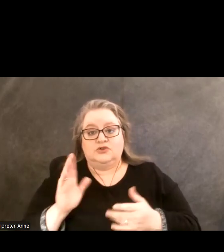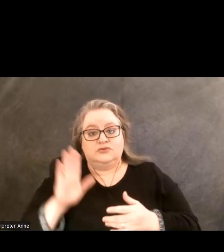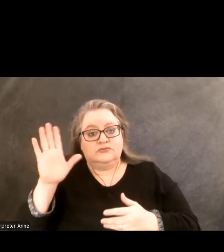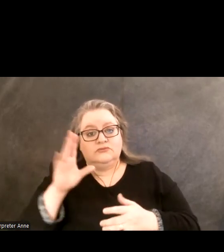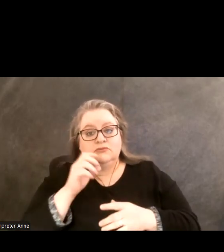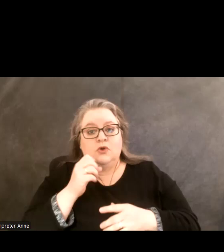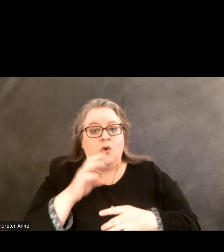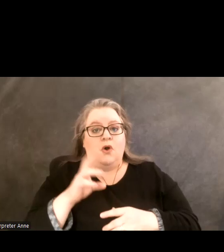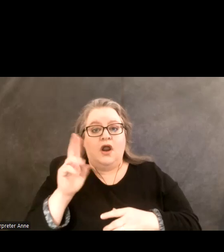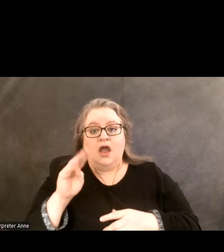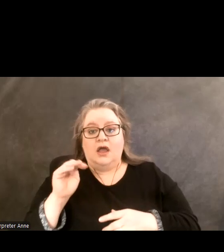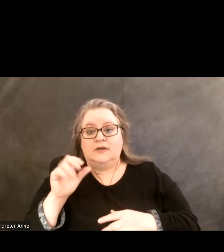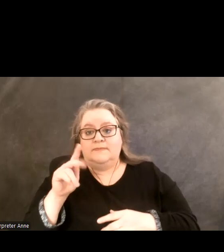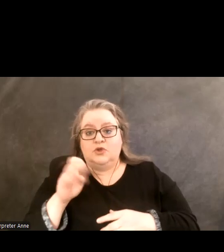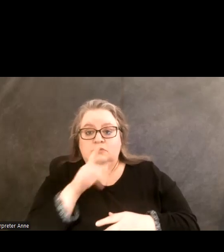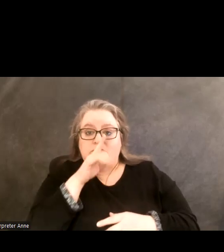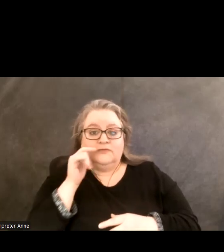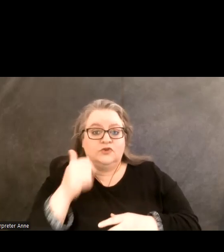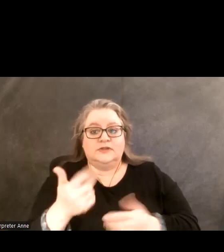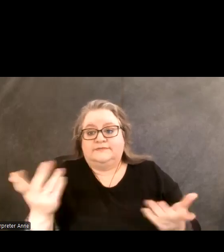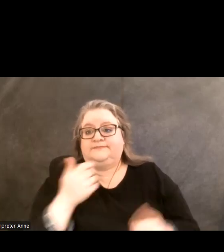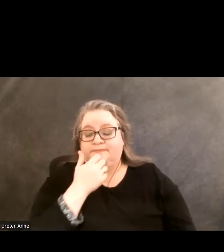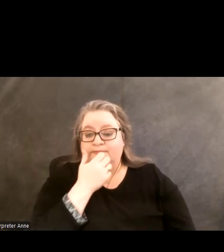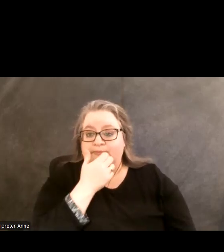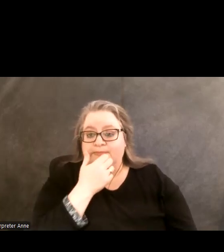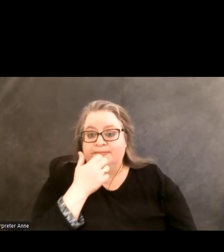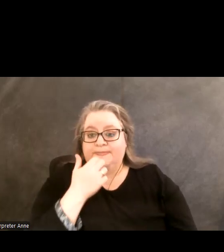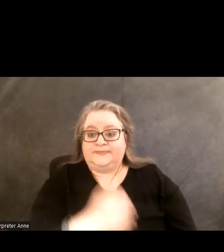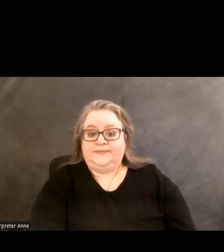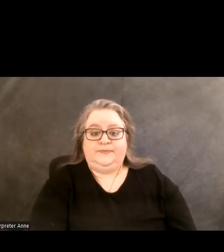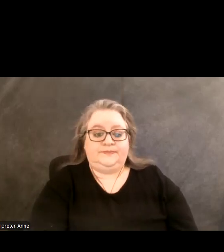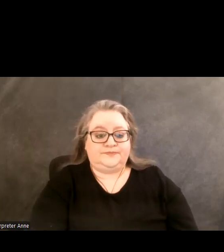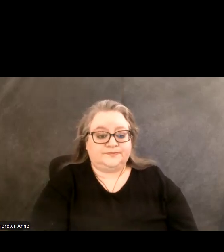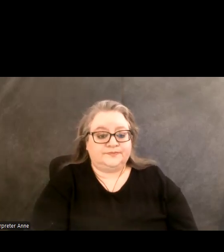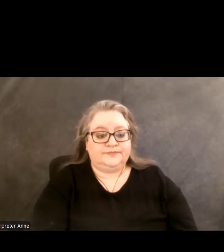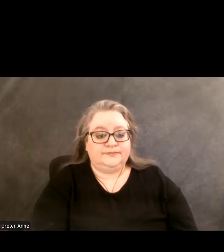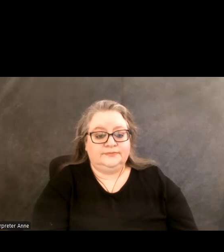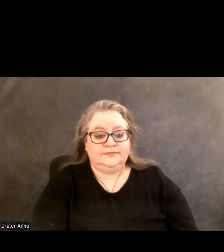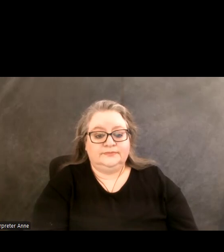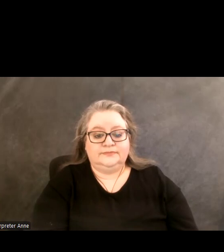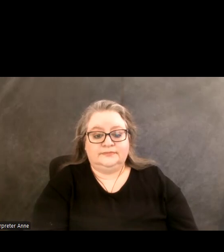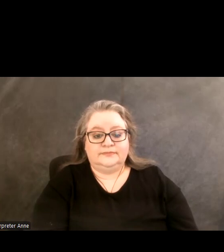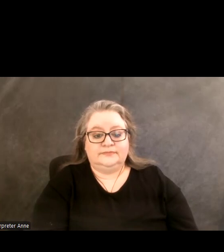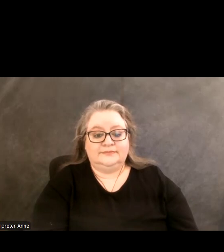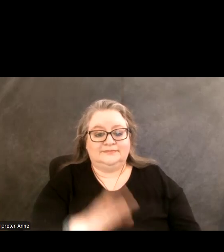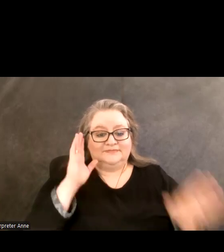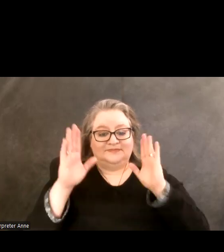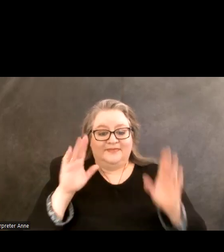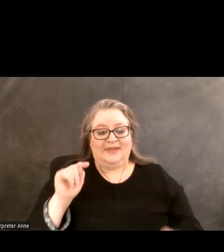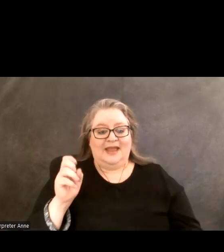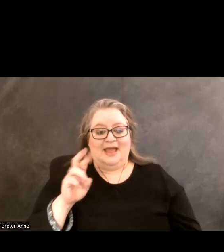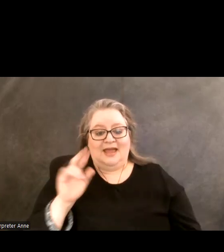more comfortable doing that. >> Hi, Terry, my name is Bri.